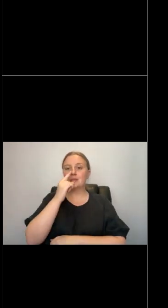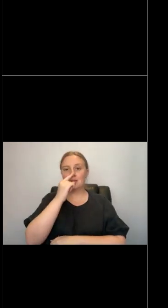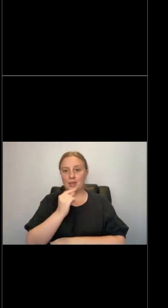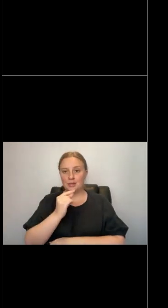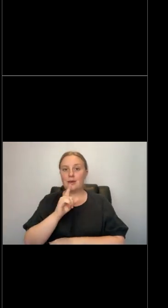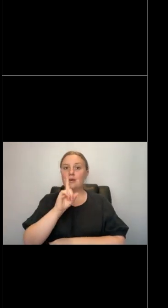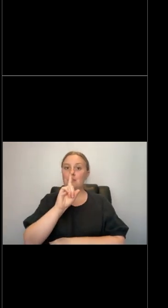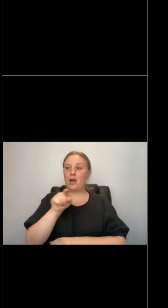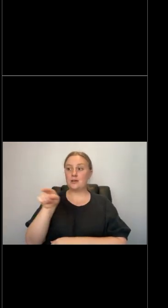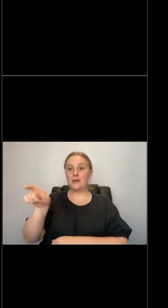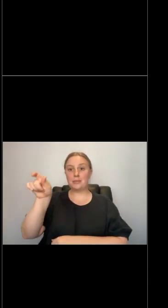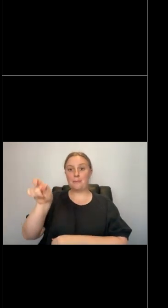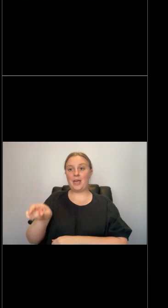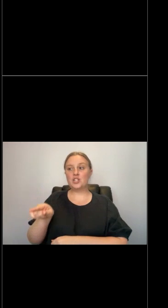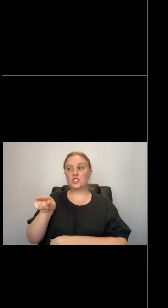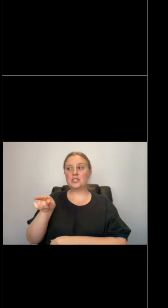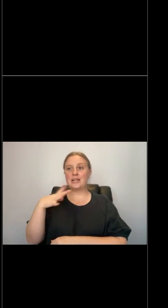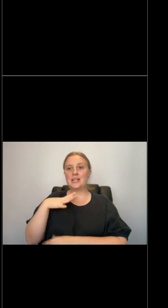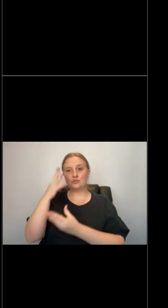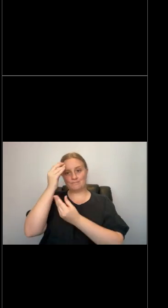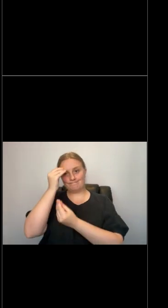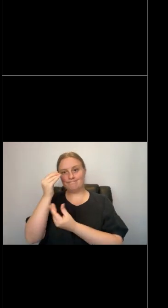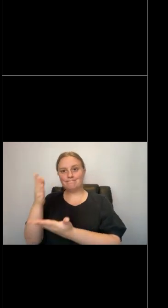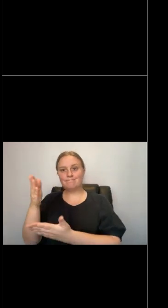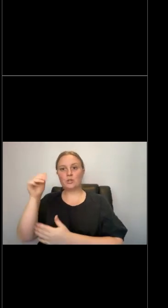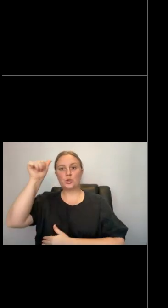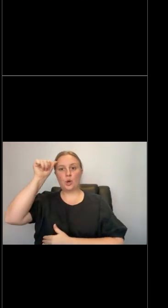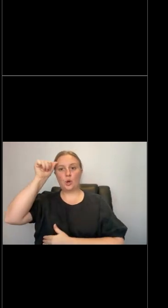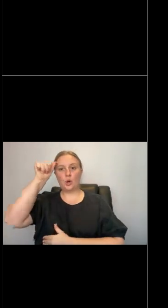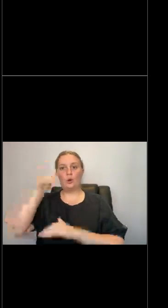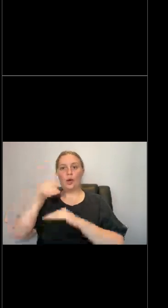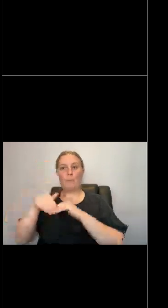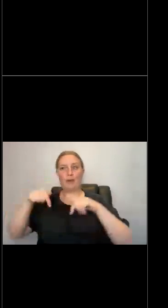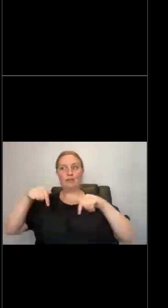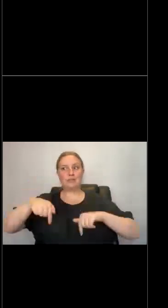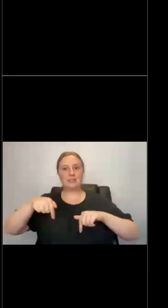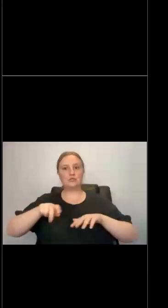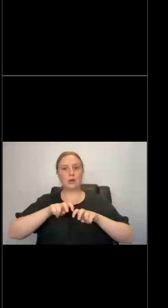of the hearing and has chosen not to attend or the